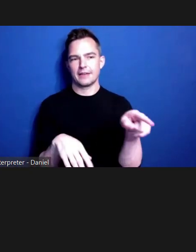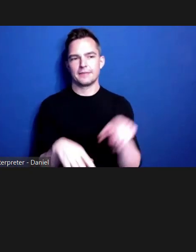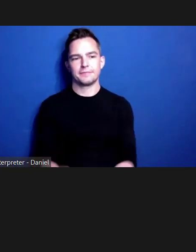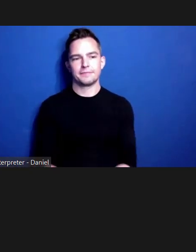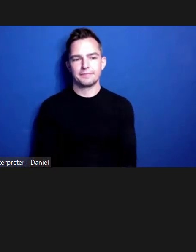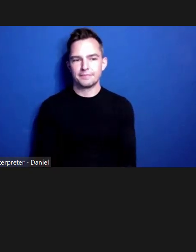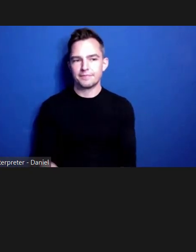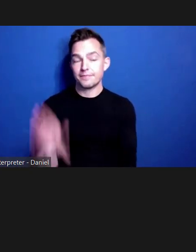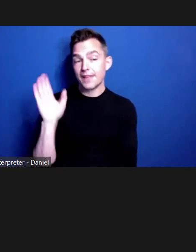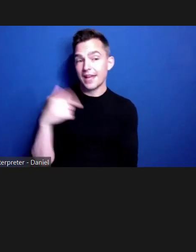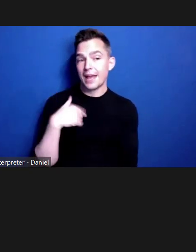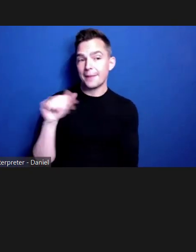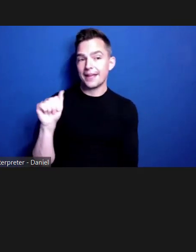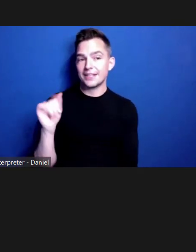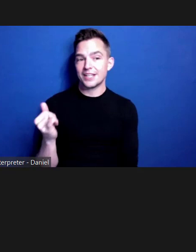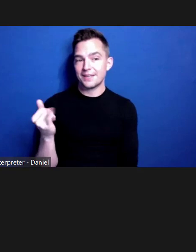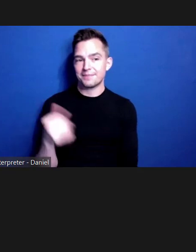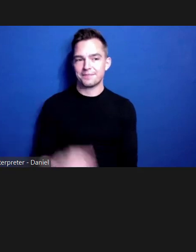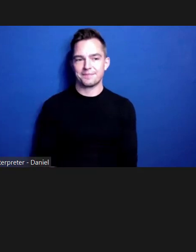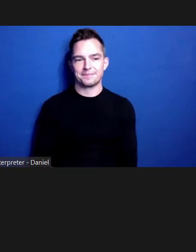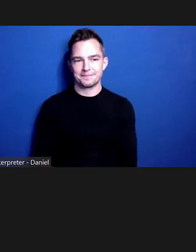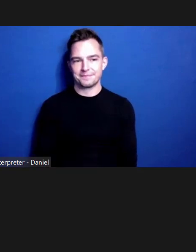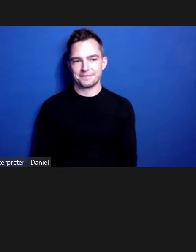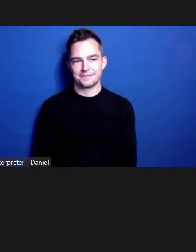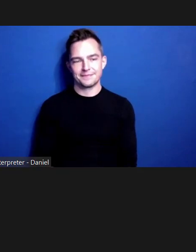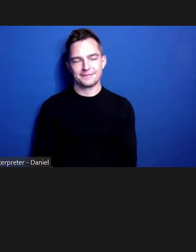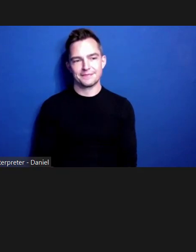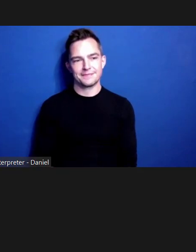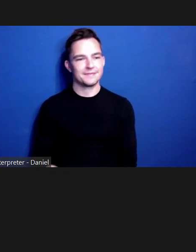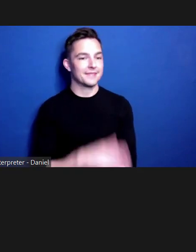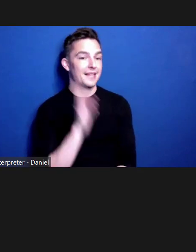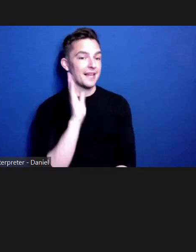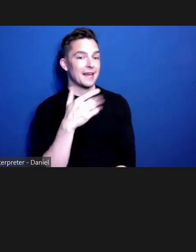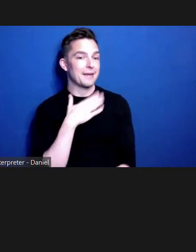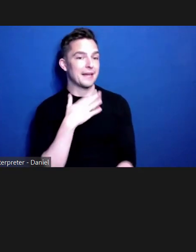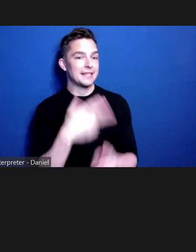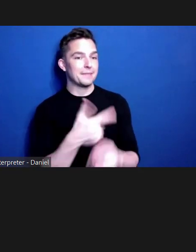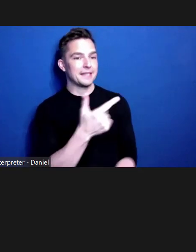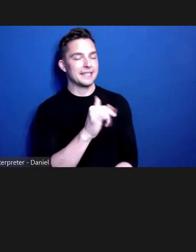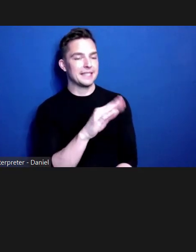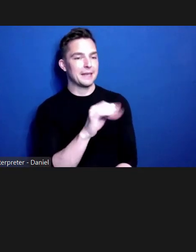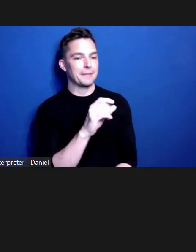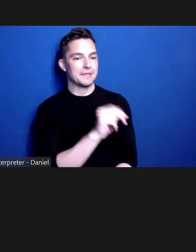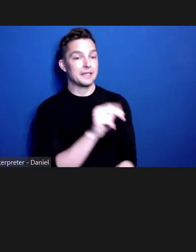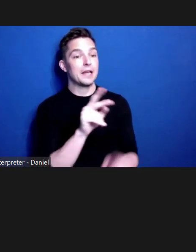[video with captions]